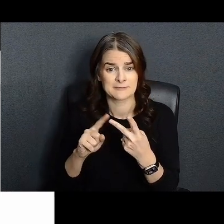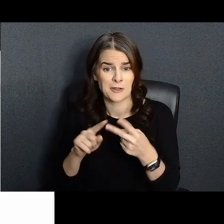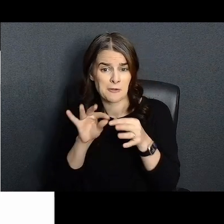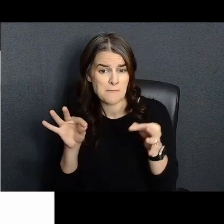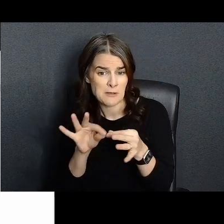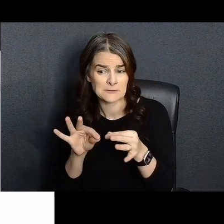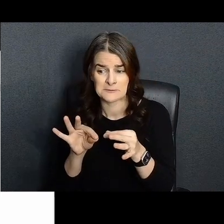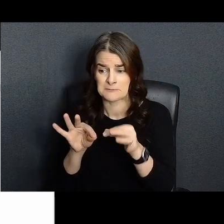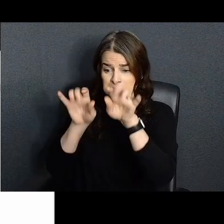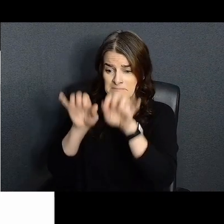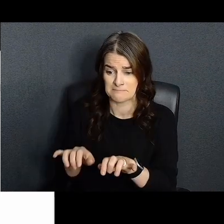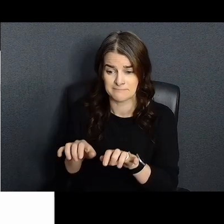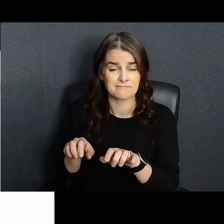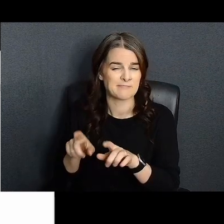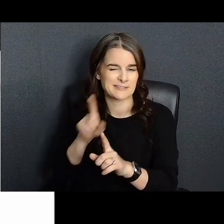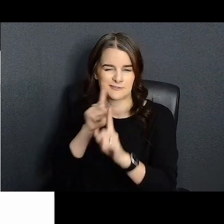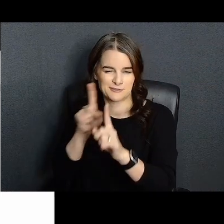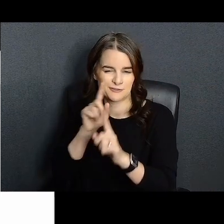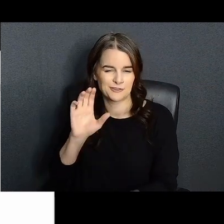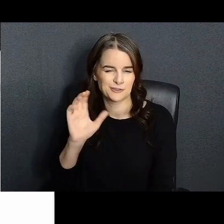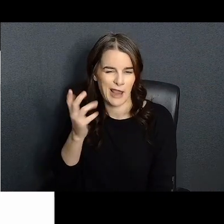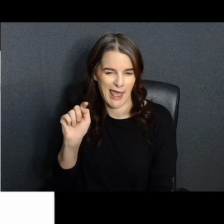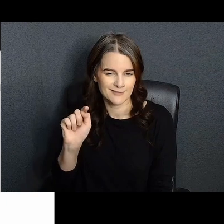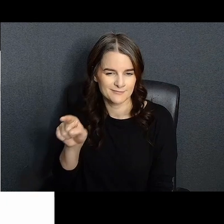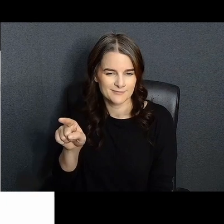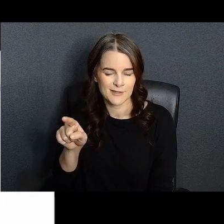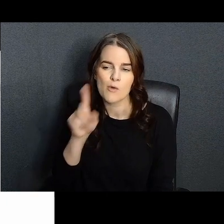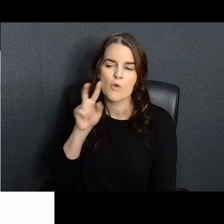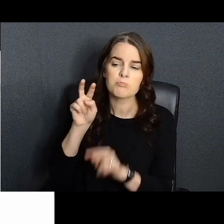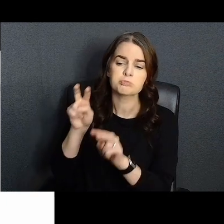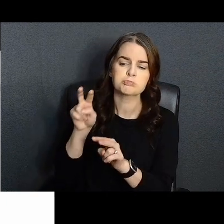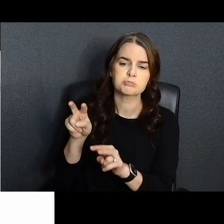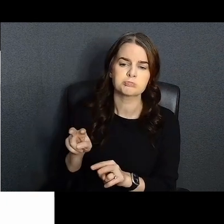that you have throughout in the chat. We will keep an eye on that, and we'll